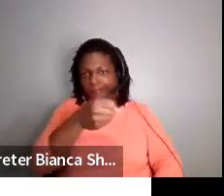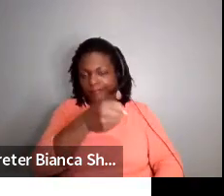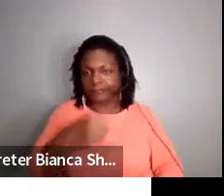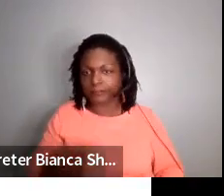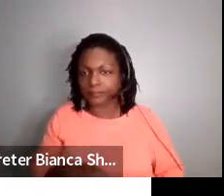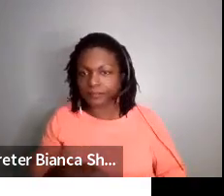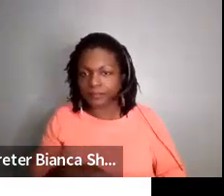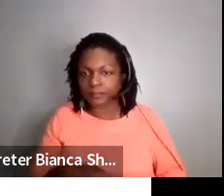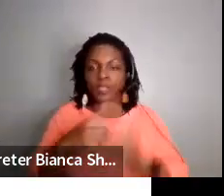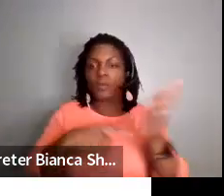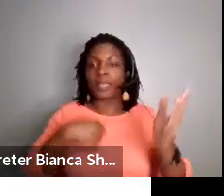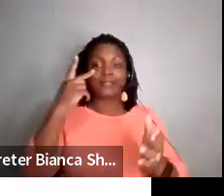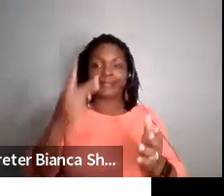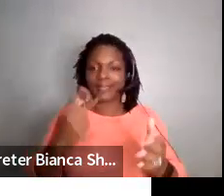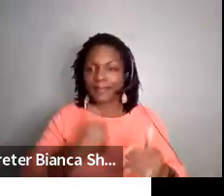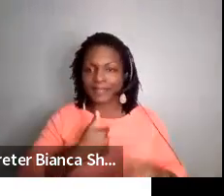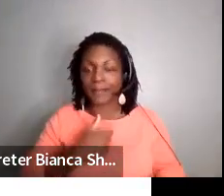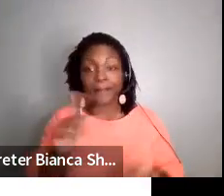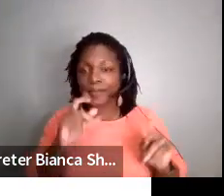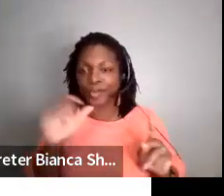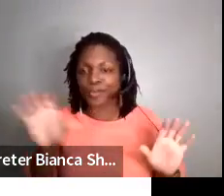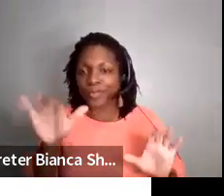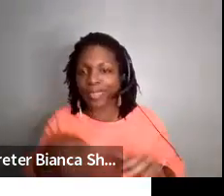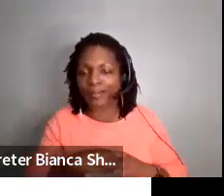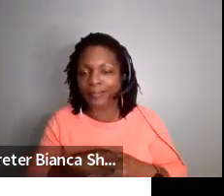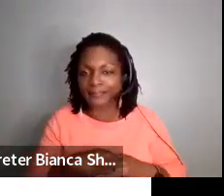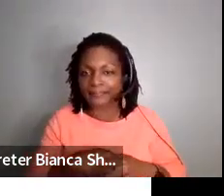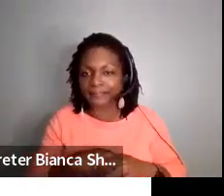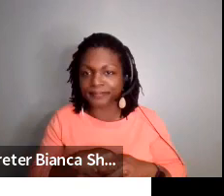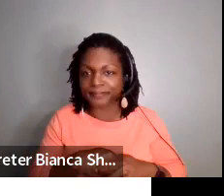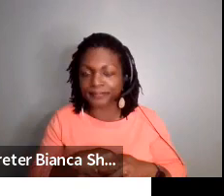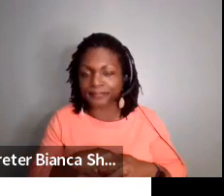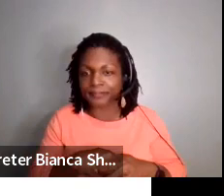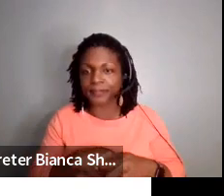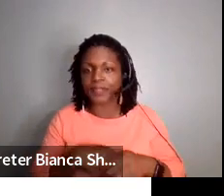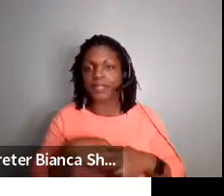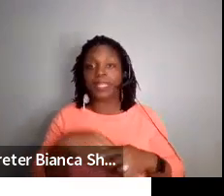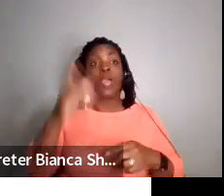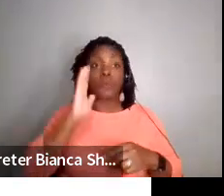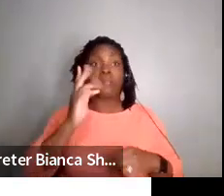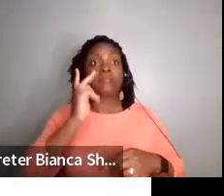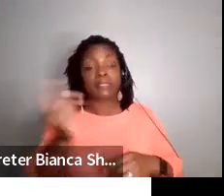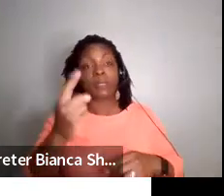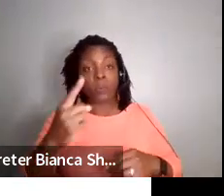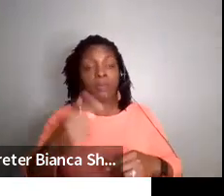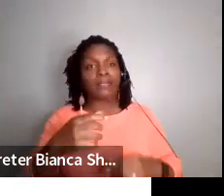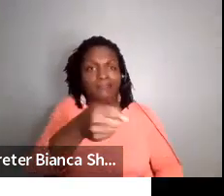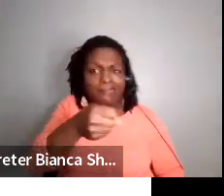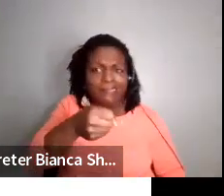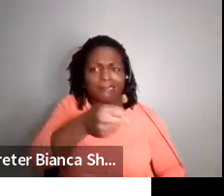People need. Okay, they would see someone struggling, you know. Open the door, you know.